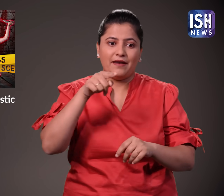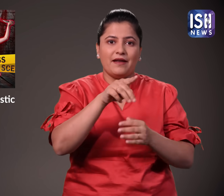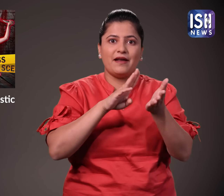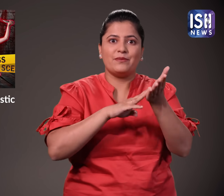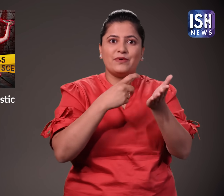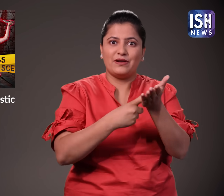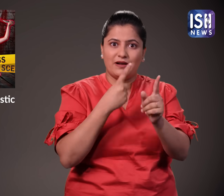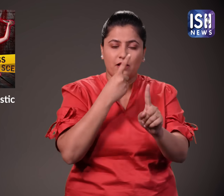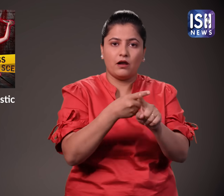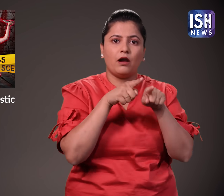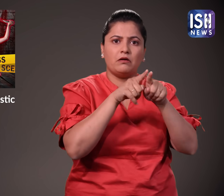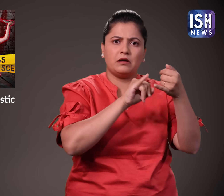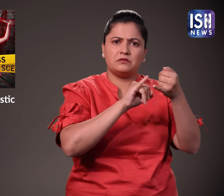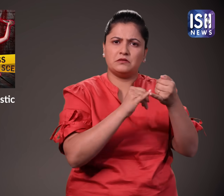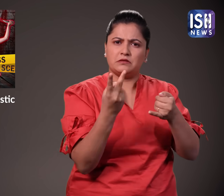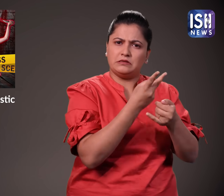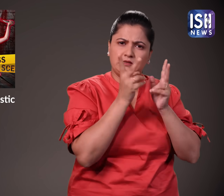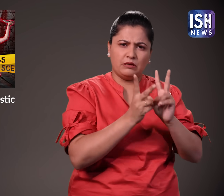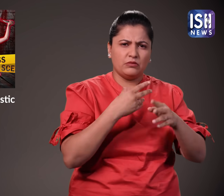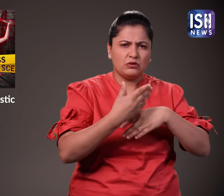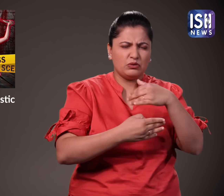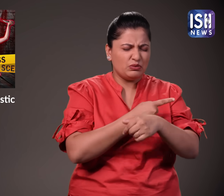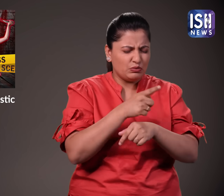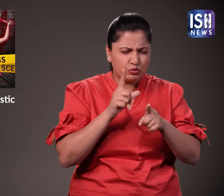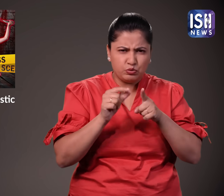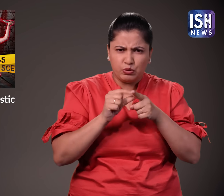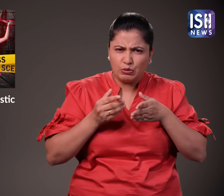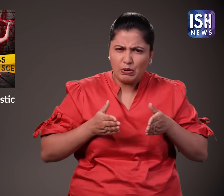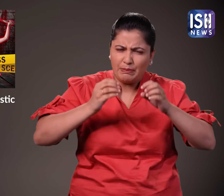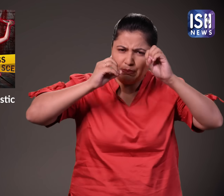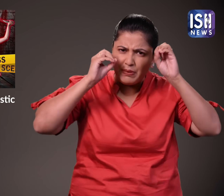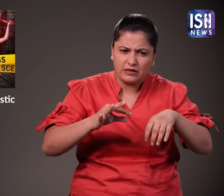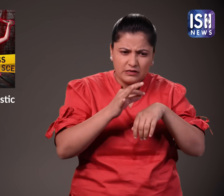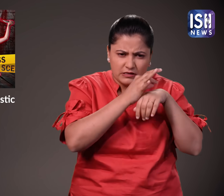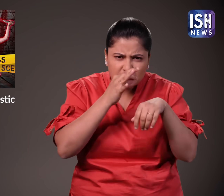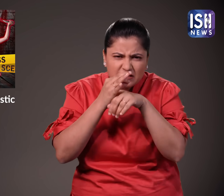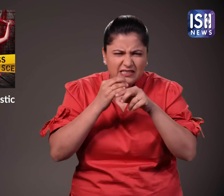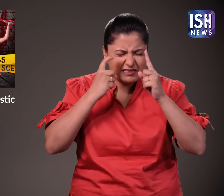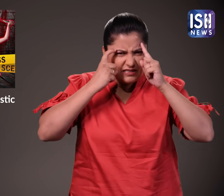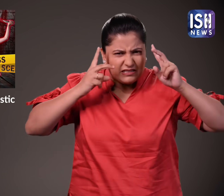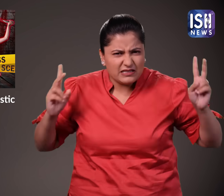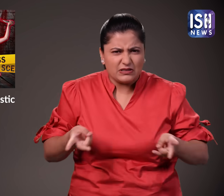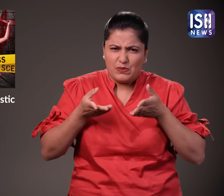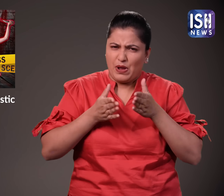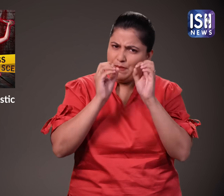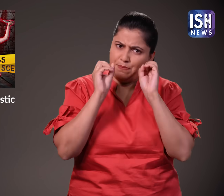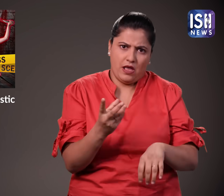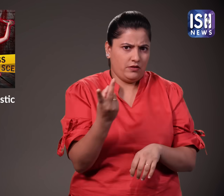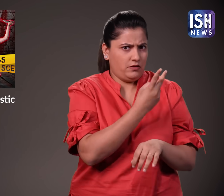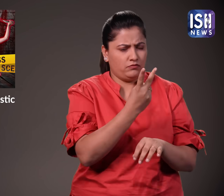In the meantime, Muskan and Sahil's relationship grew stronger, and they regularly consumed drugs.